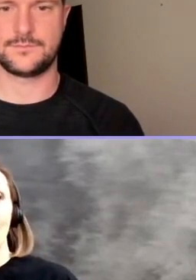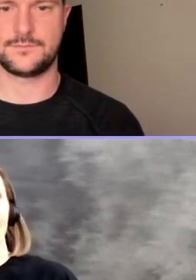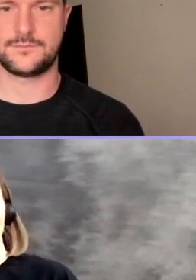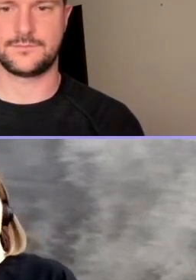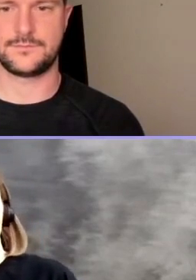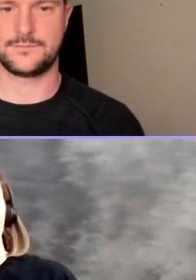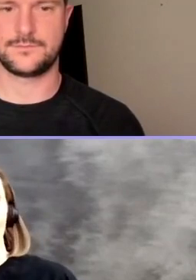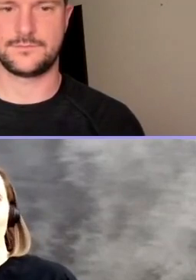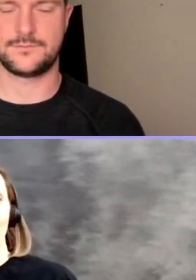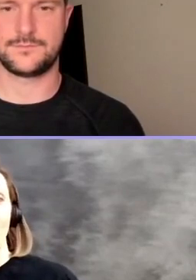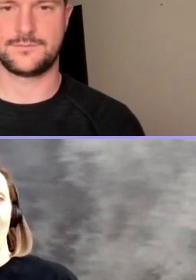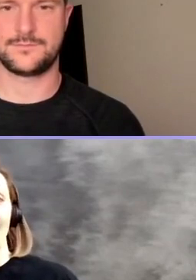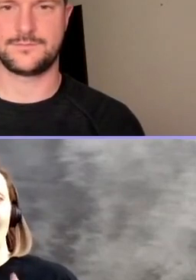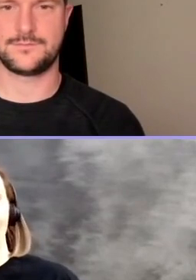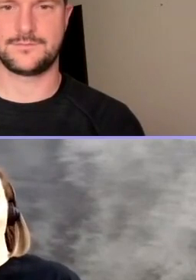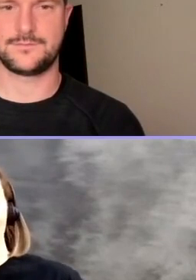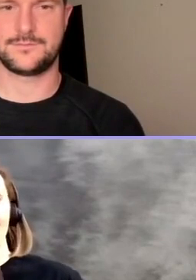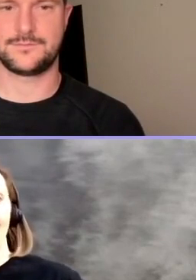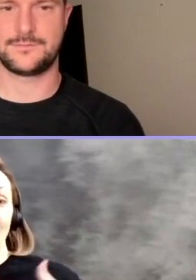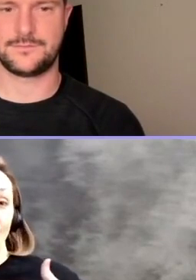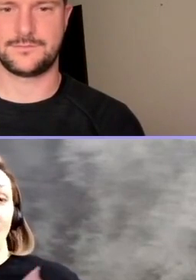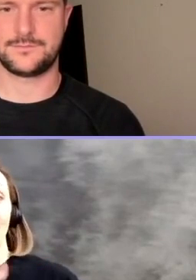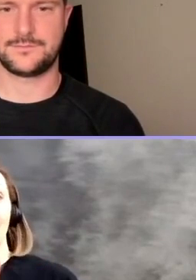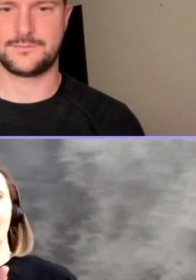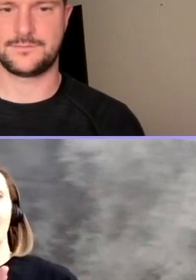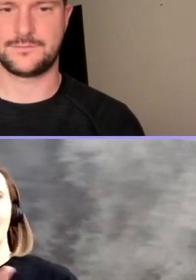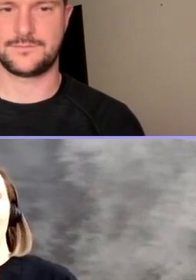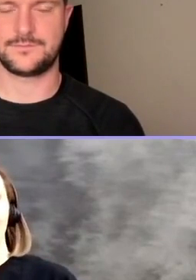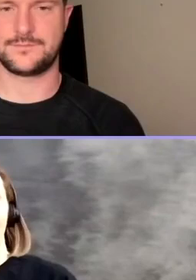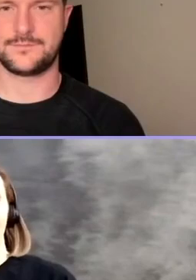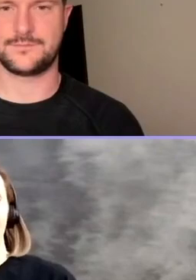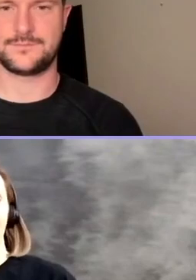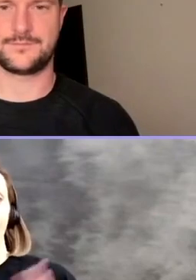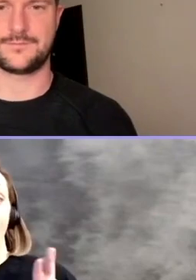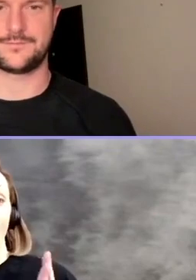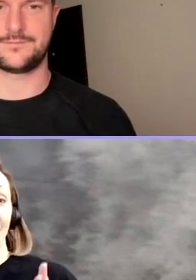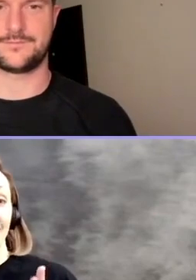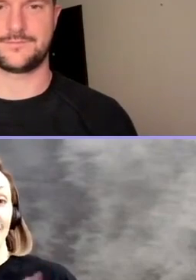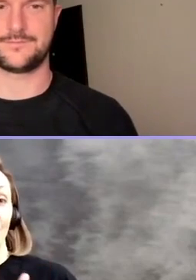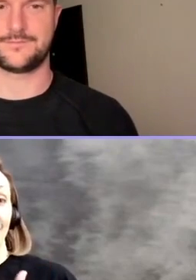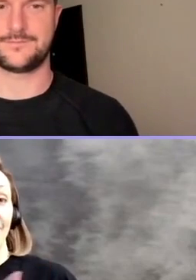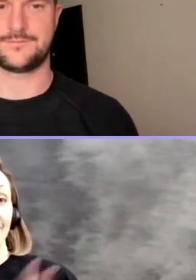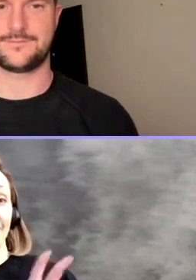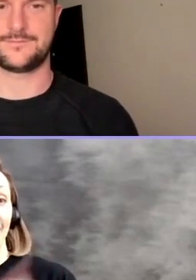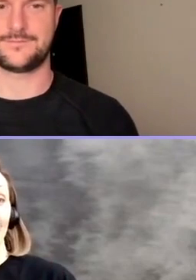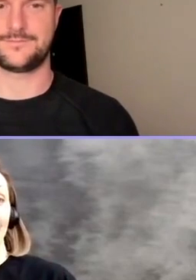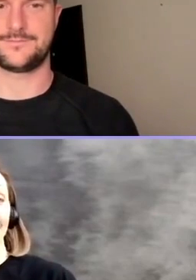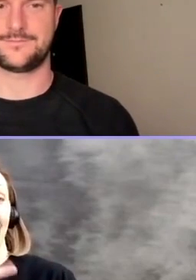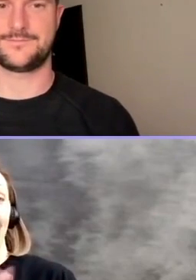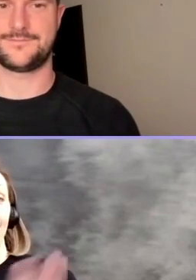facilitators to create an accessible and inclusive collaborative meetings. therefore we wanted to understand better how